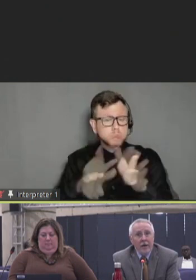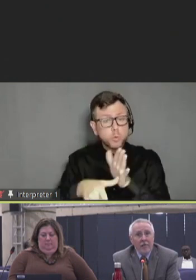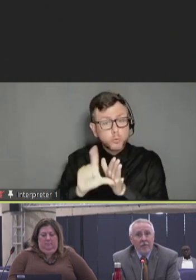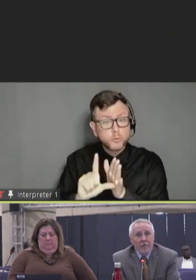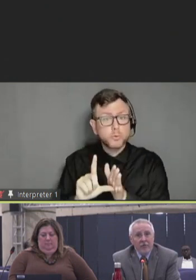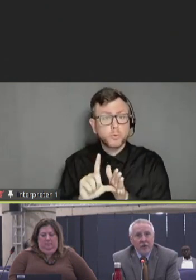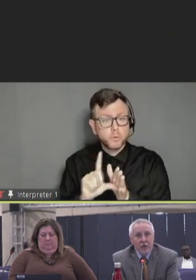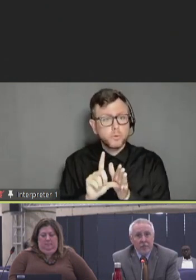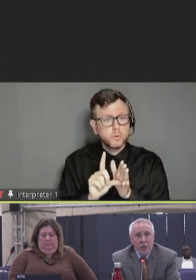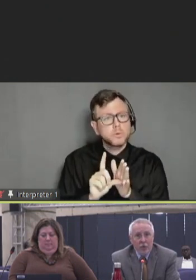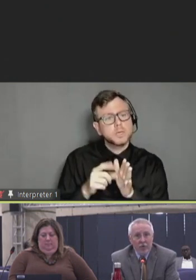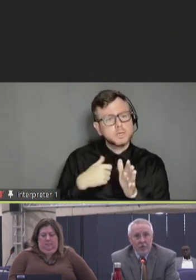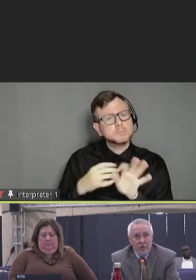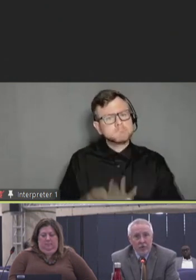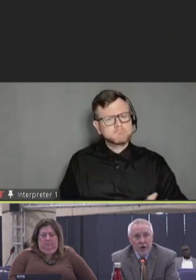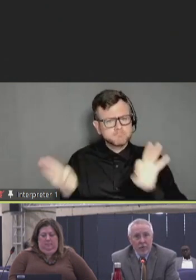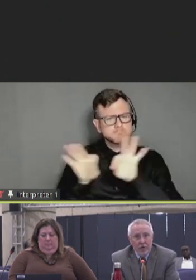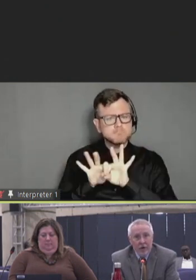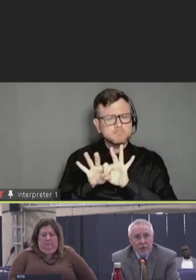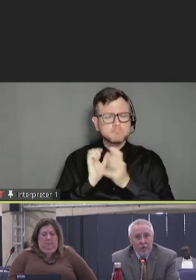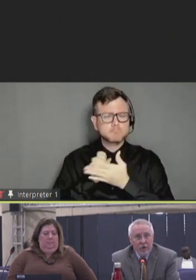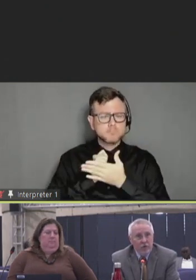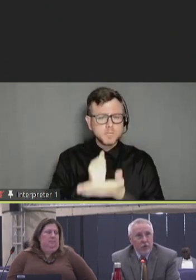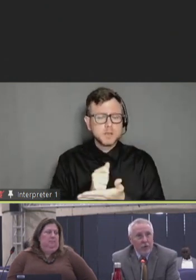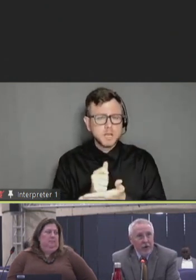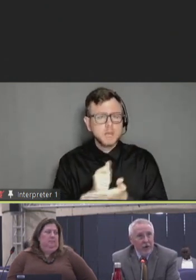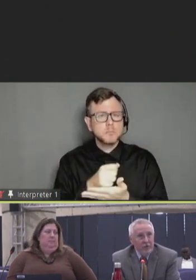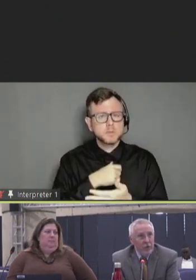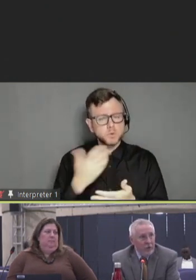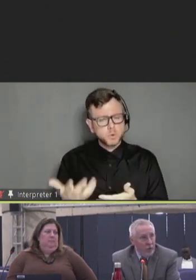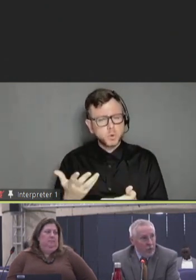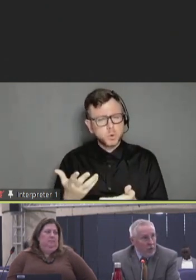is going to be important to help reassure parents going forward.